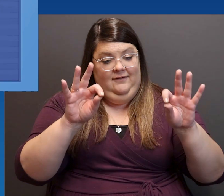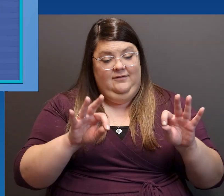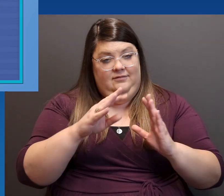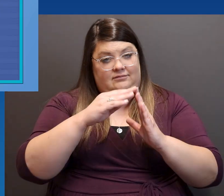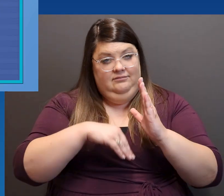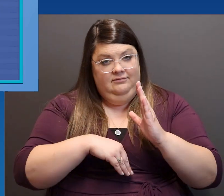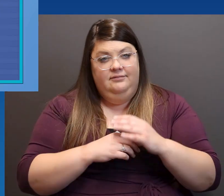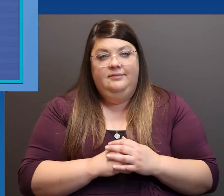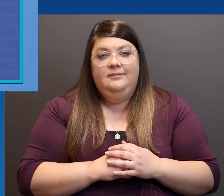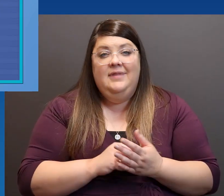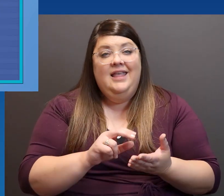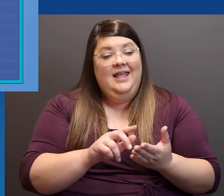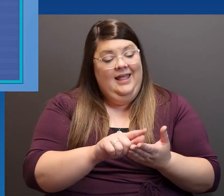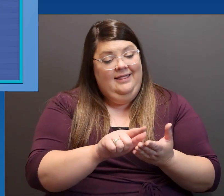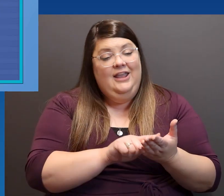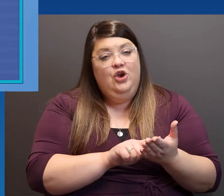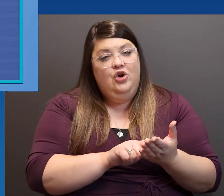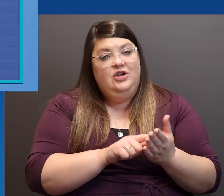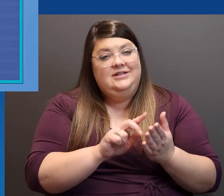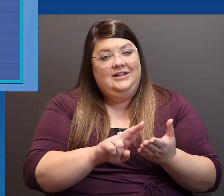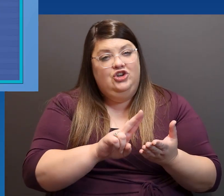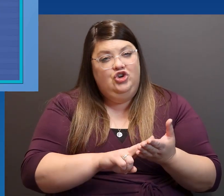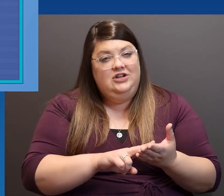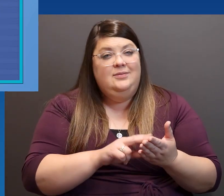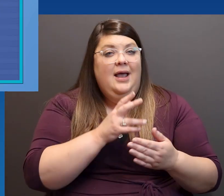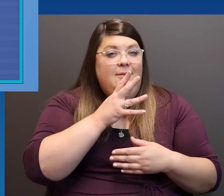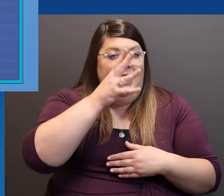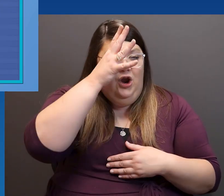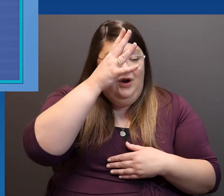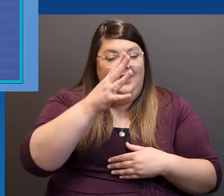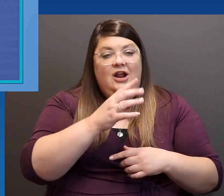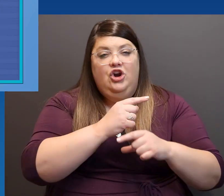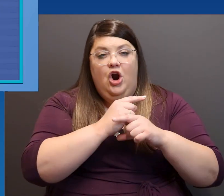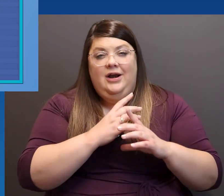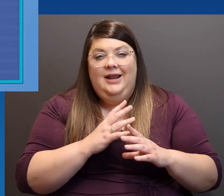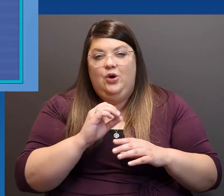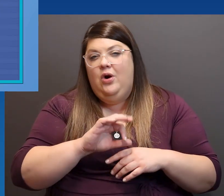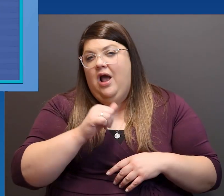Legal signatures by a parent, guardian or authorized adult are mandatory.